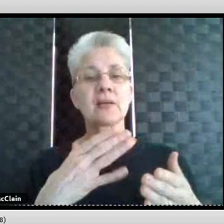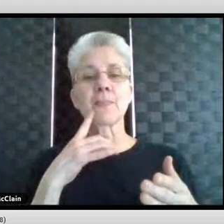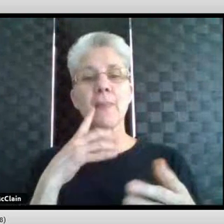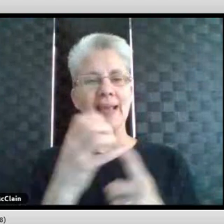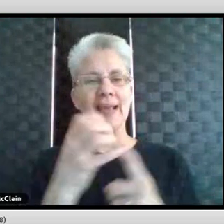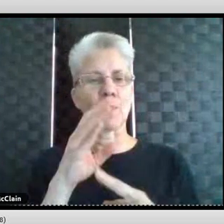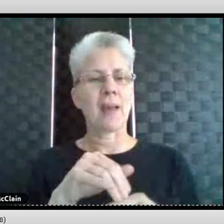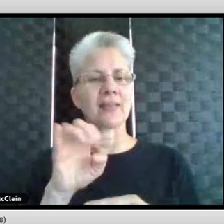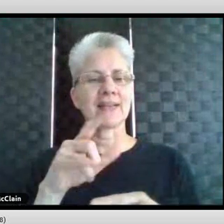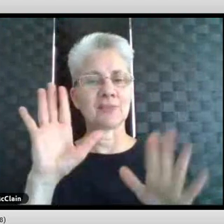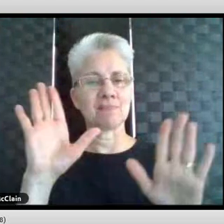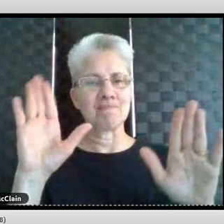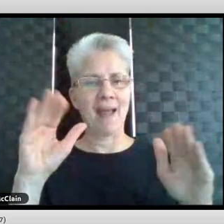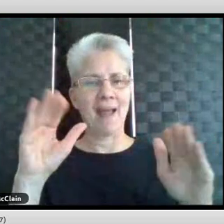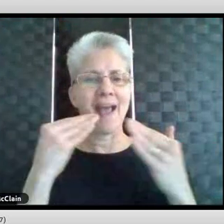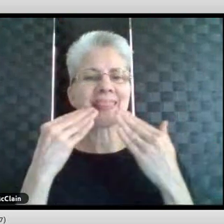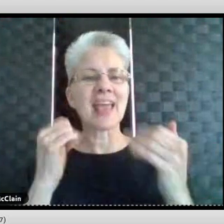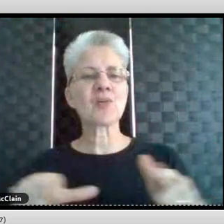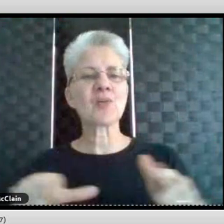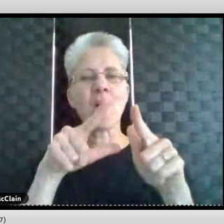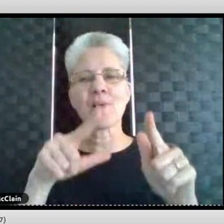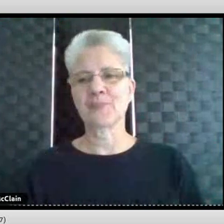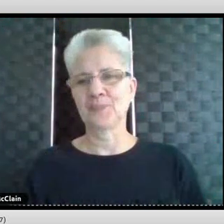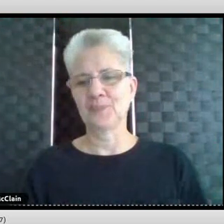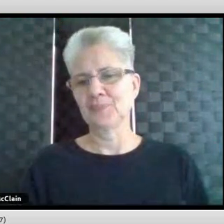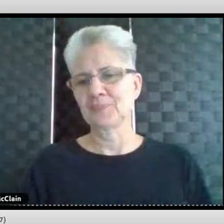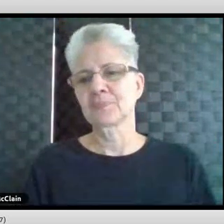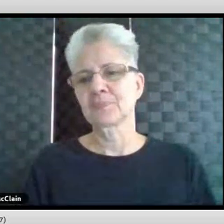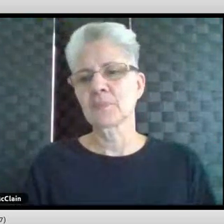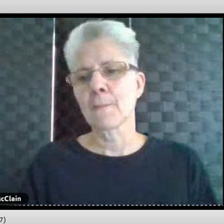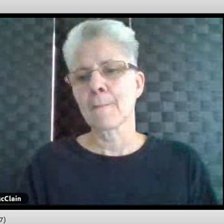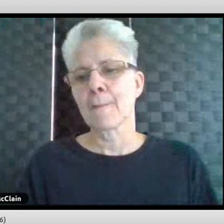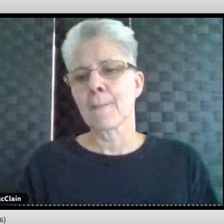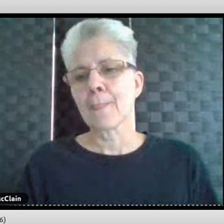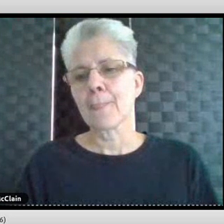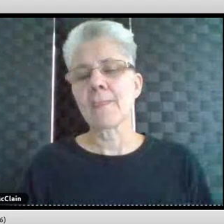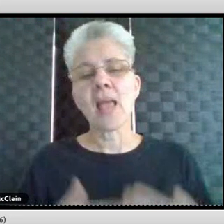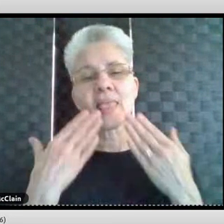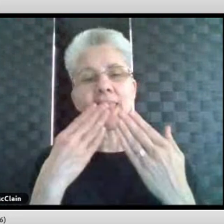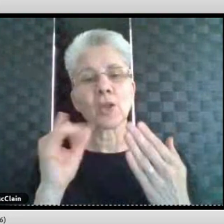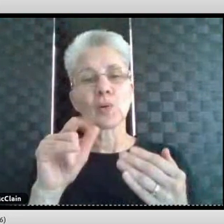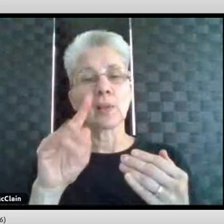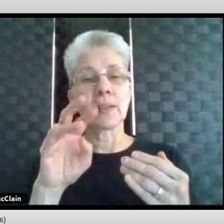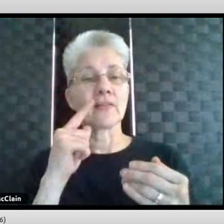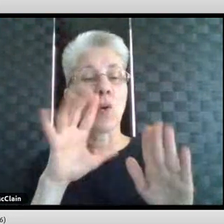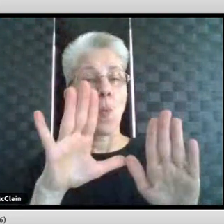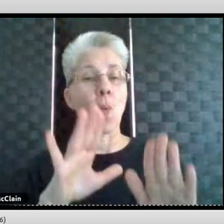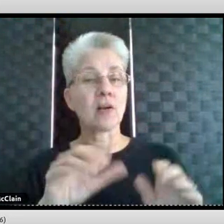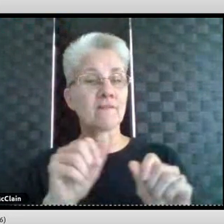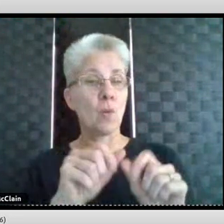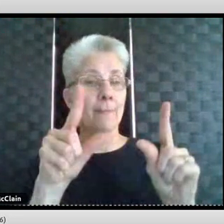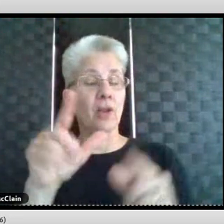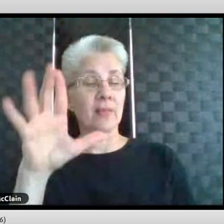See you next time. Thanks, everybody. Post: Thank you, Linda, for a wonderful webinar this afternoon.